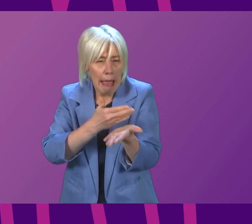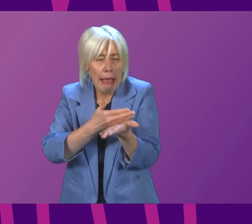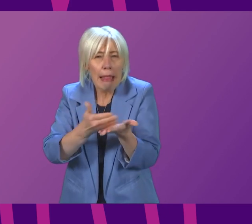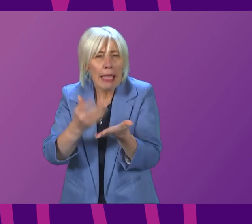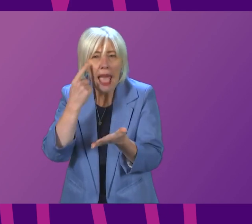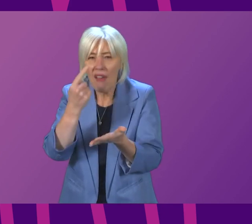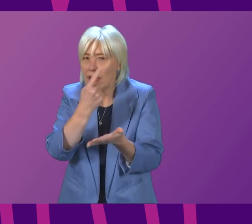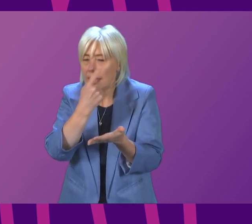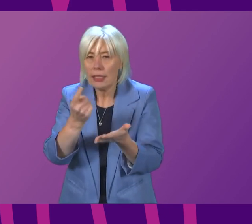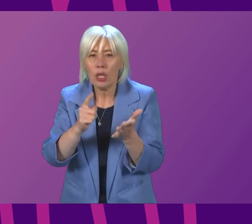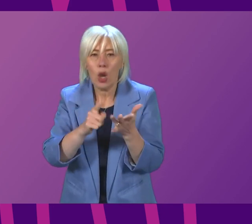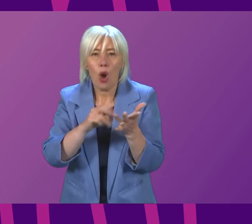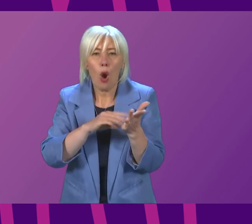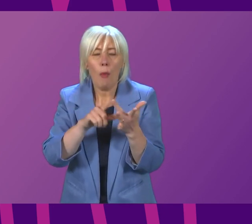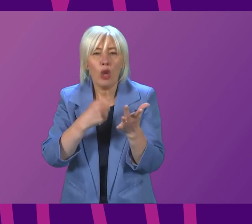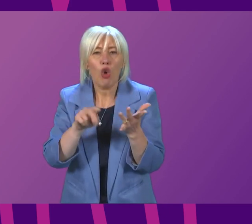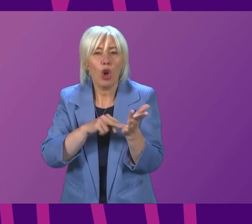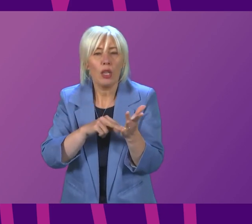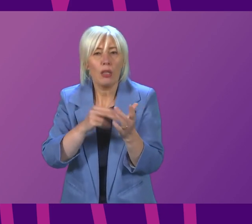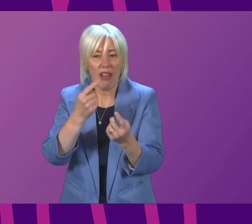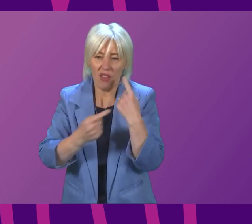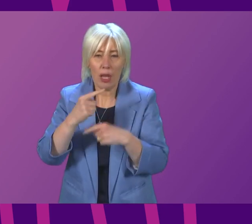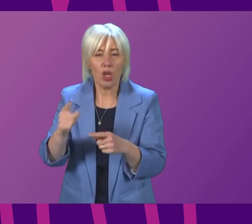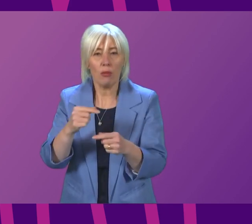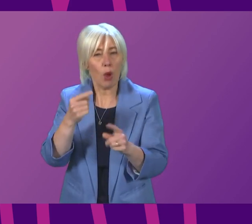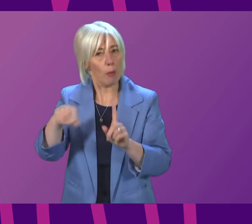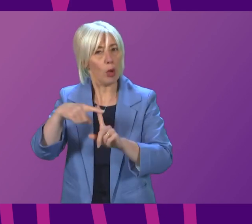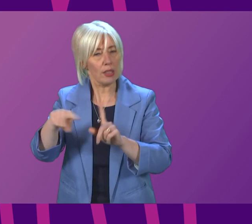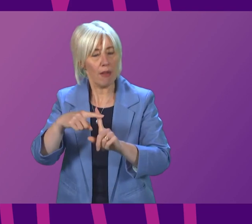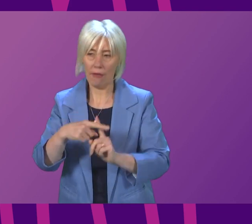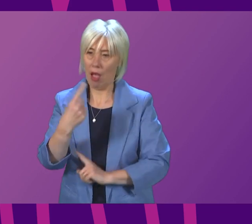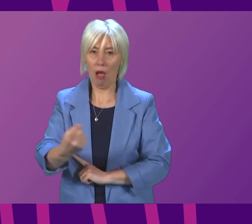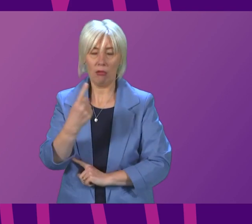The omicron data is now far more positive, and the First Minister herself has accepted